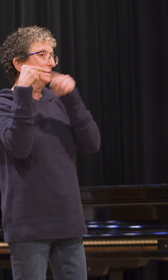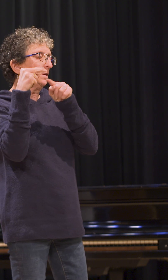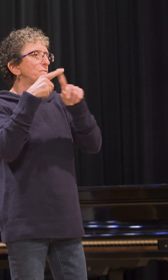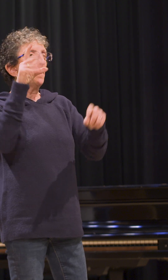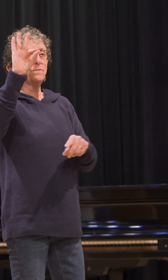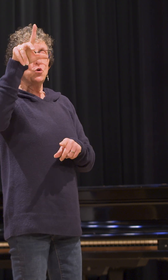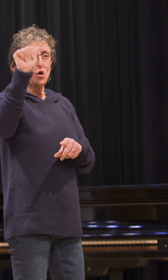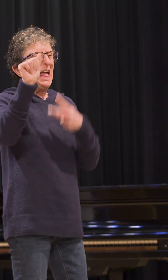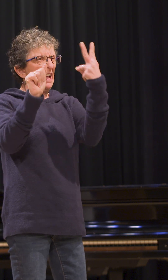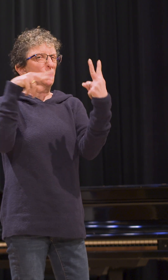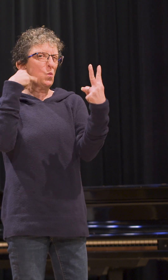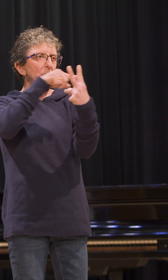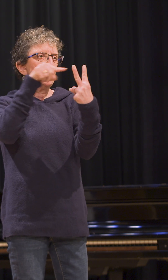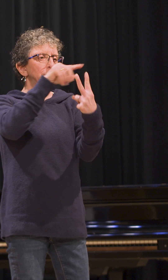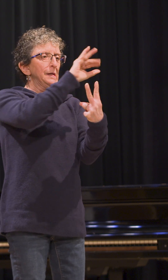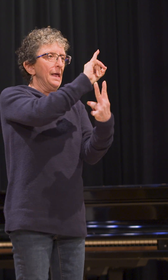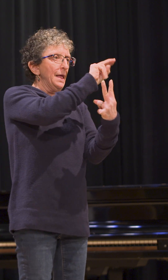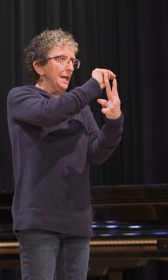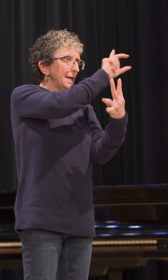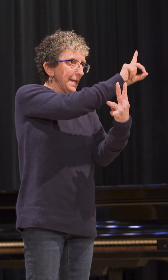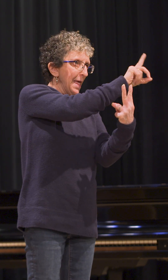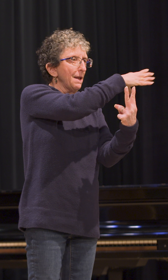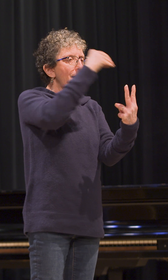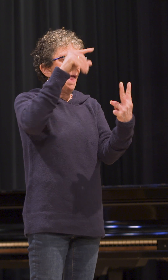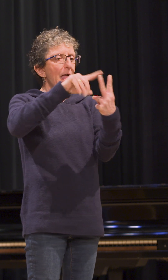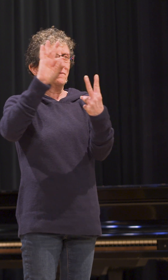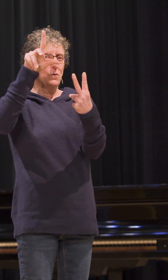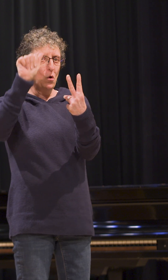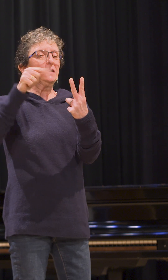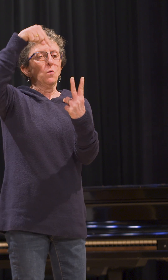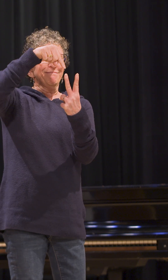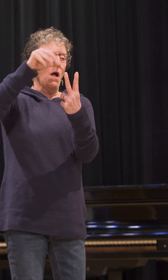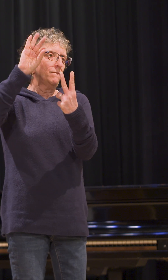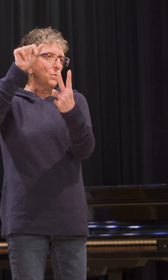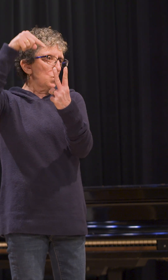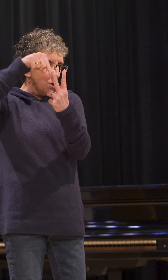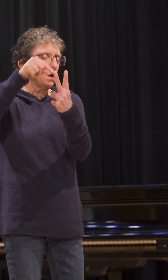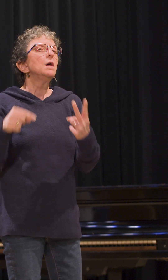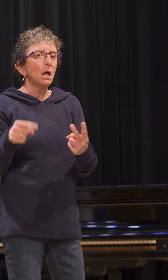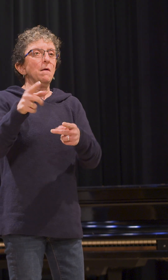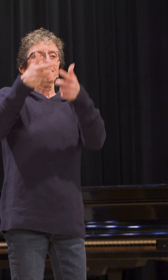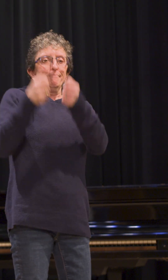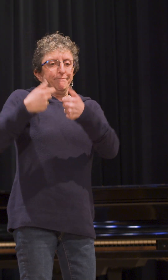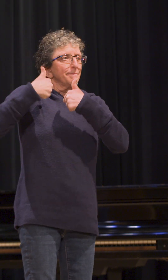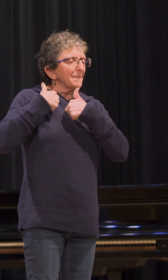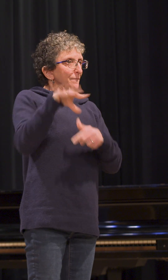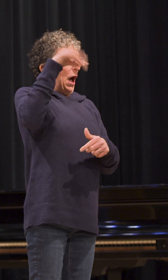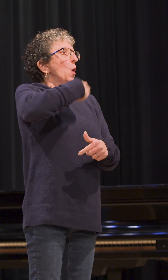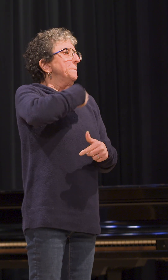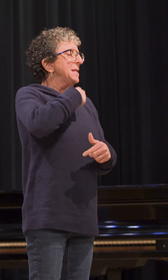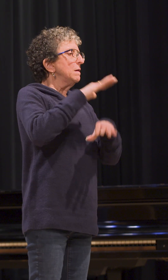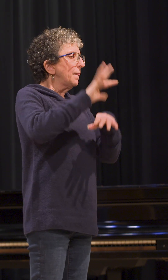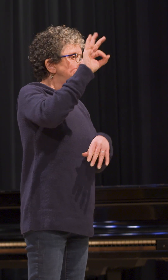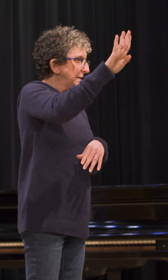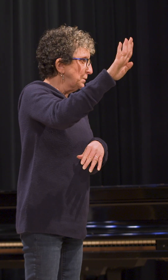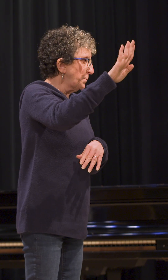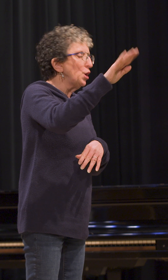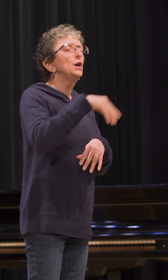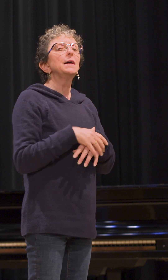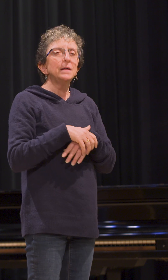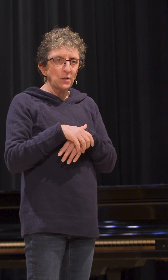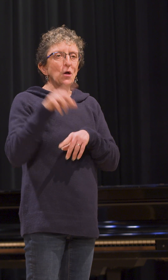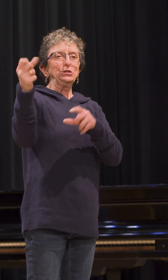But last year, my adopted sister's child, my niece from Florida, texted me. She found me on